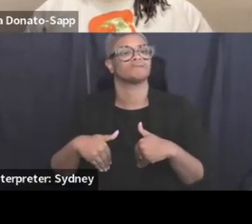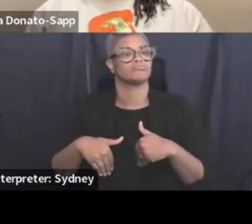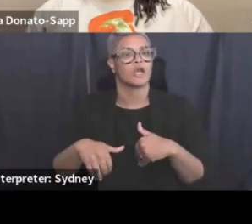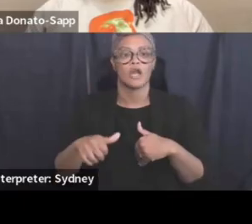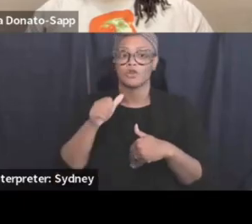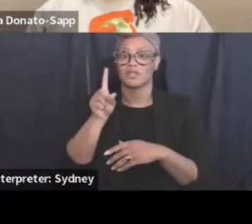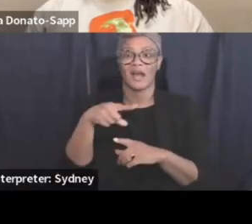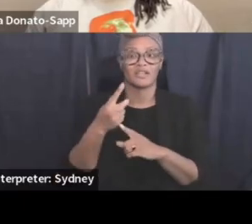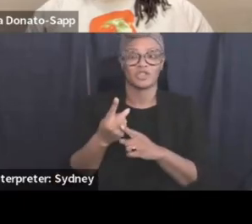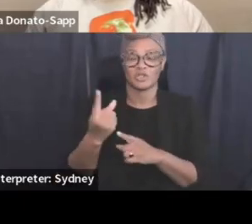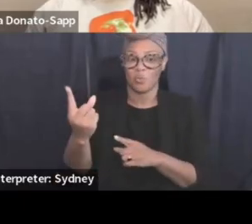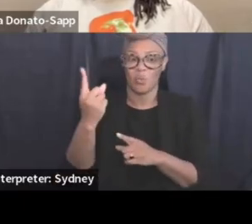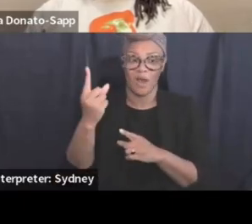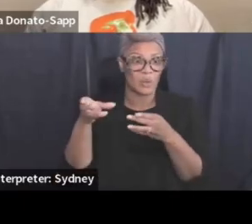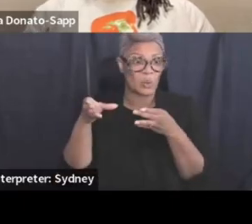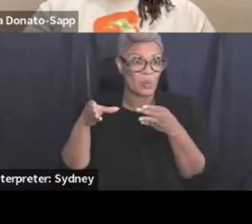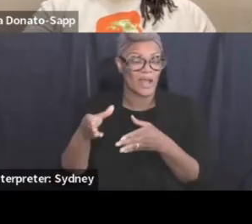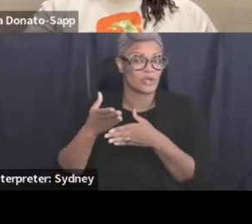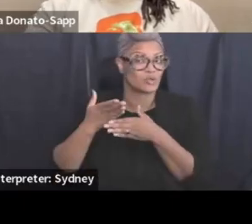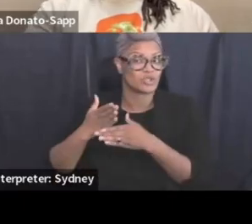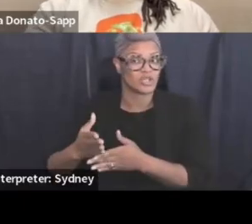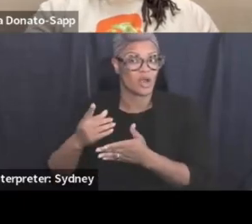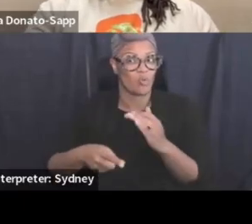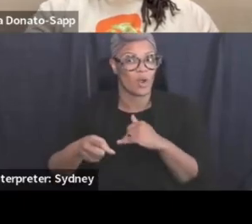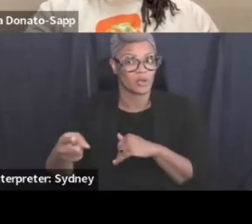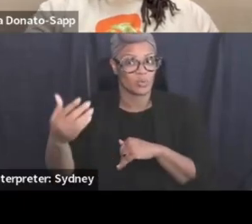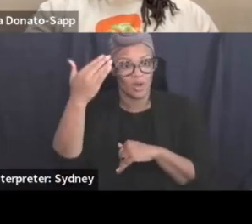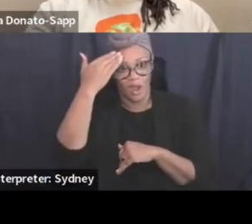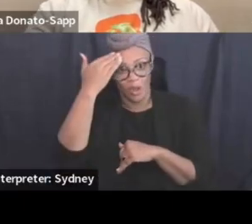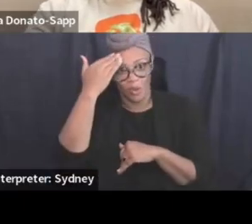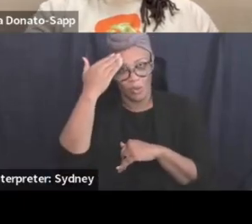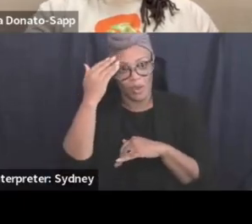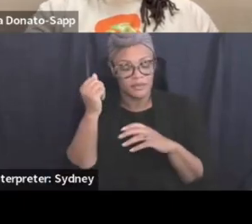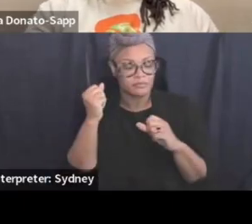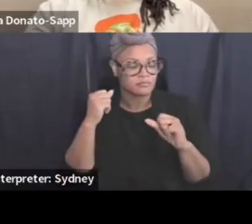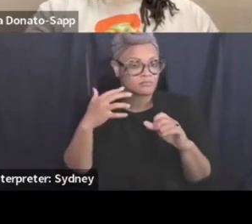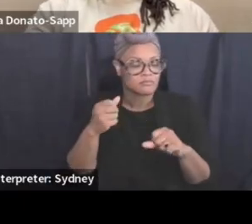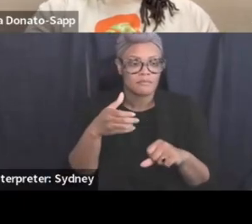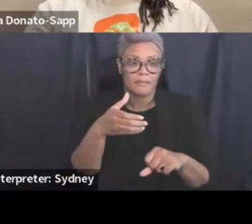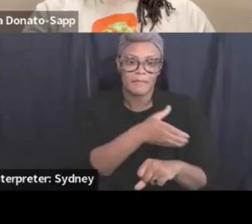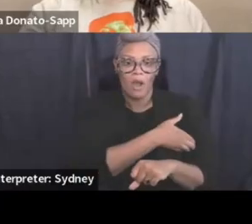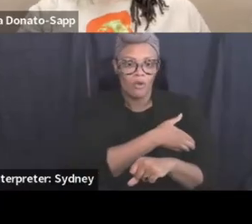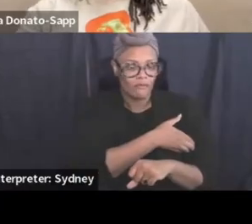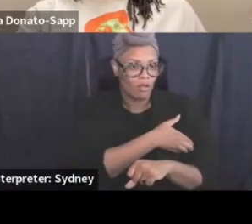know is incredibly powerful. Um, and something that like even me, you know, growing up in a